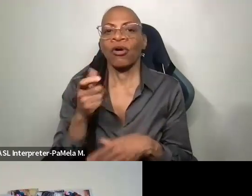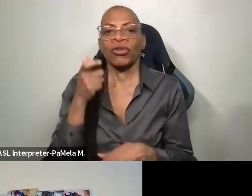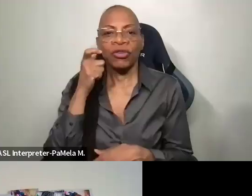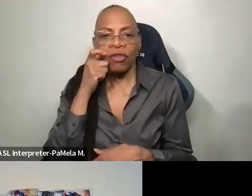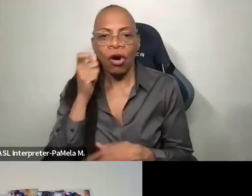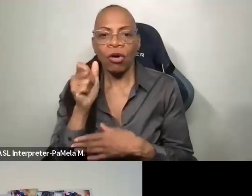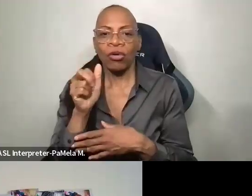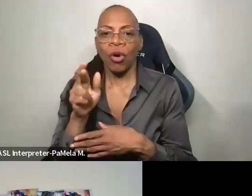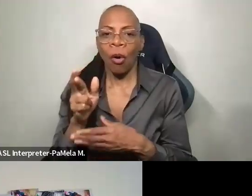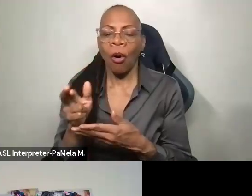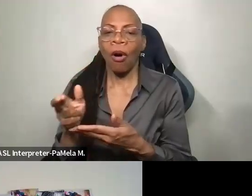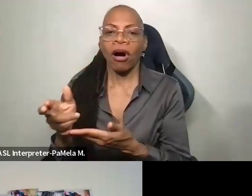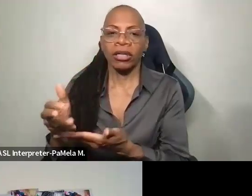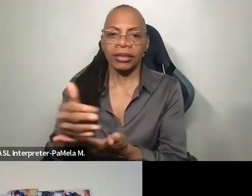and entering it in later.